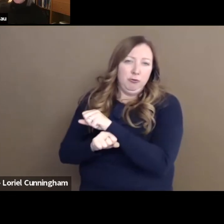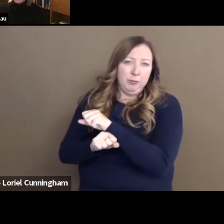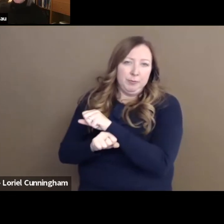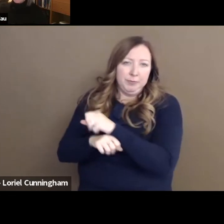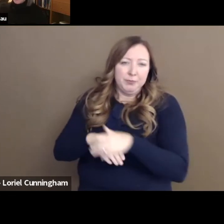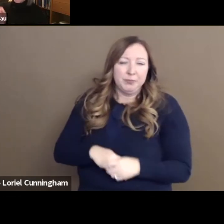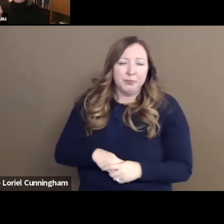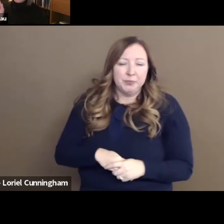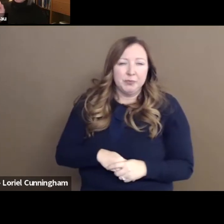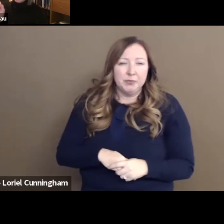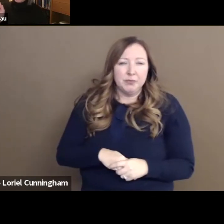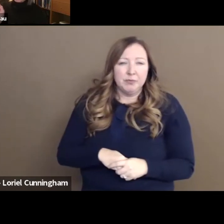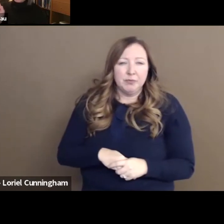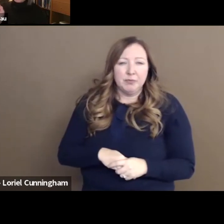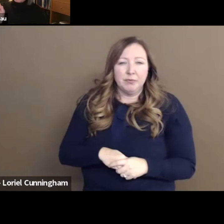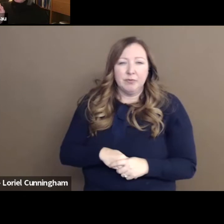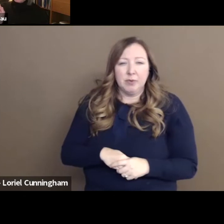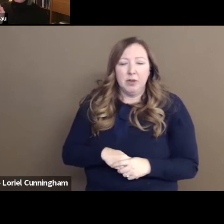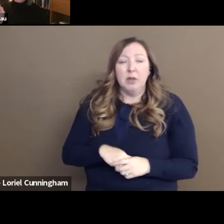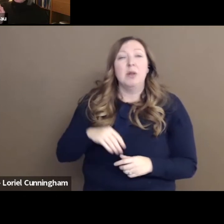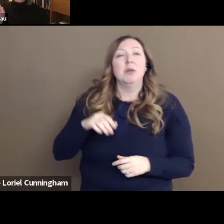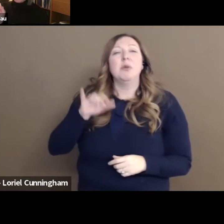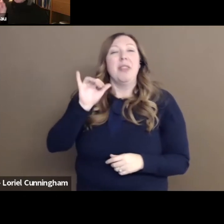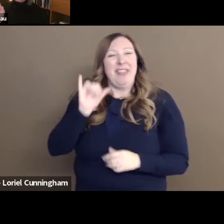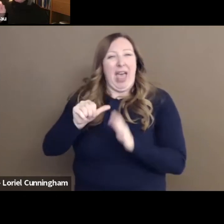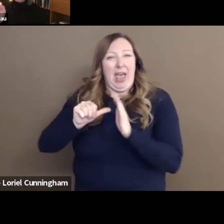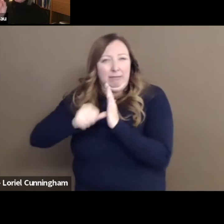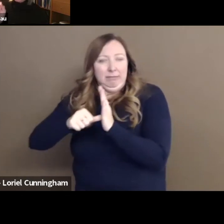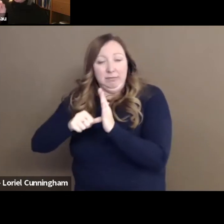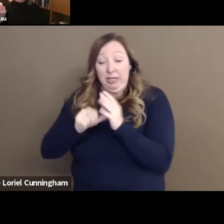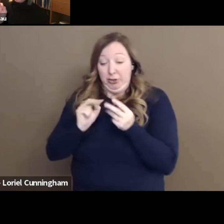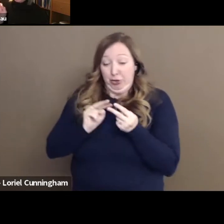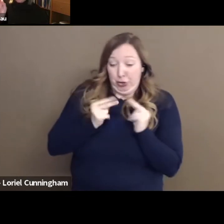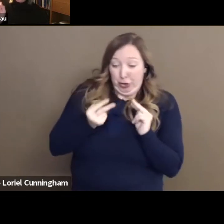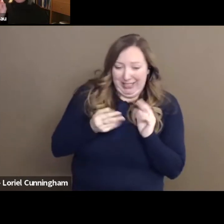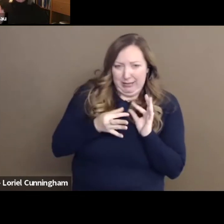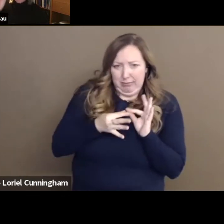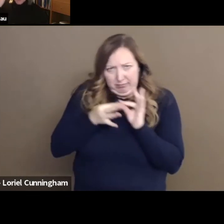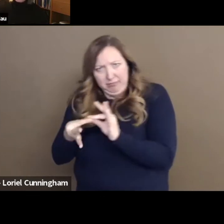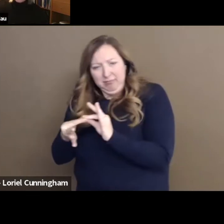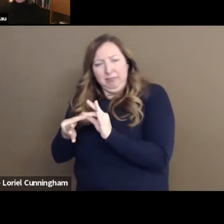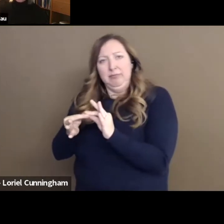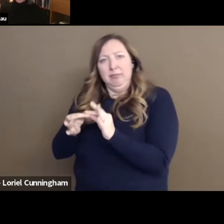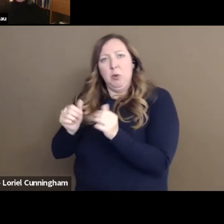on the tight link between genes and cognitive systems as if the genes that